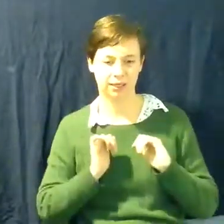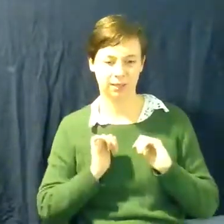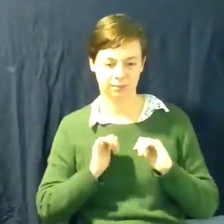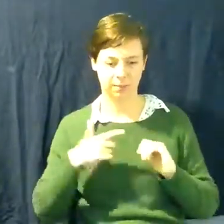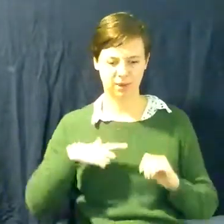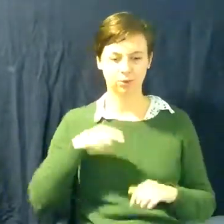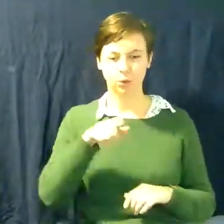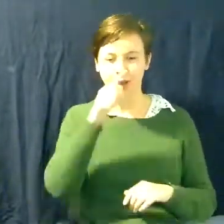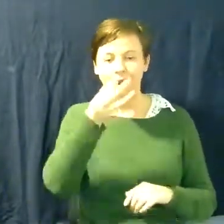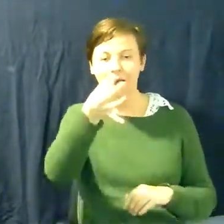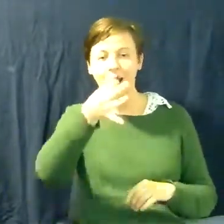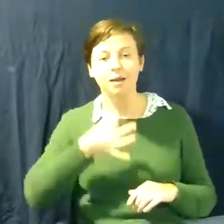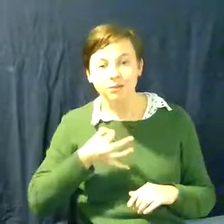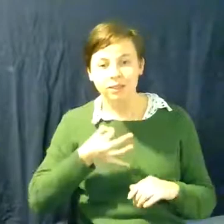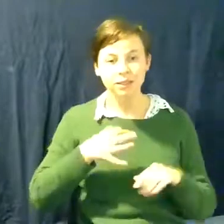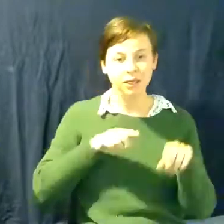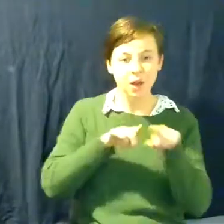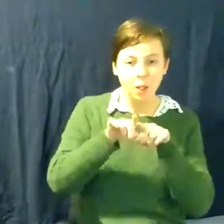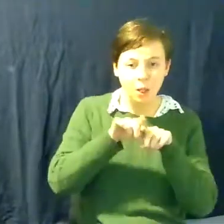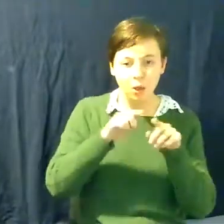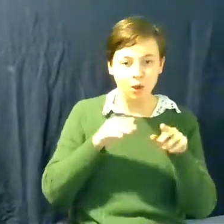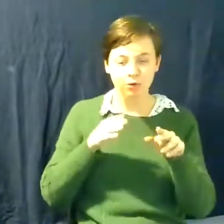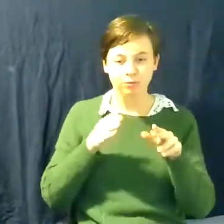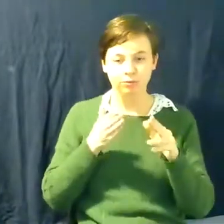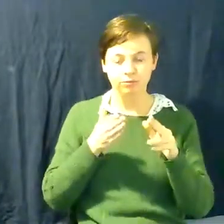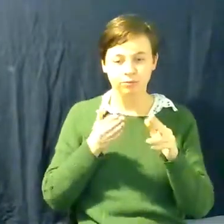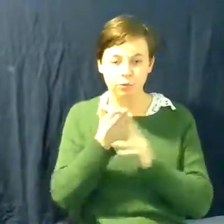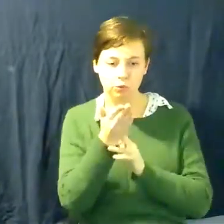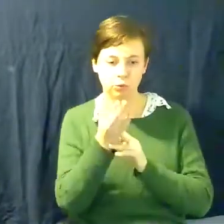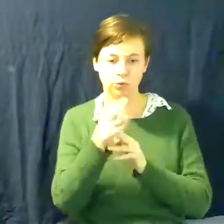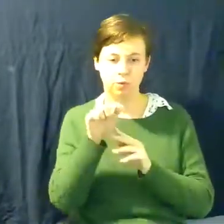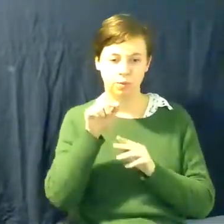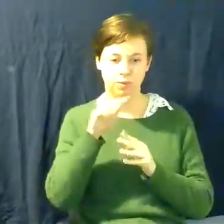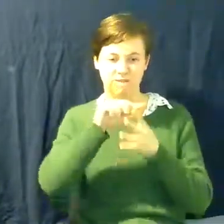expect any participant to take part in because that's a good opportunity